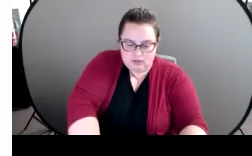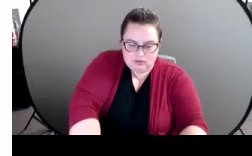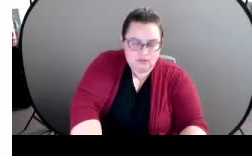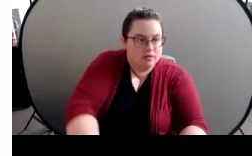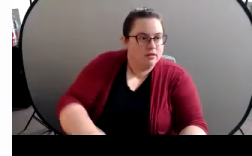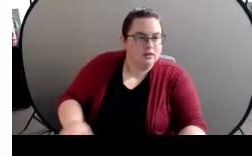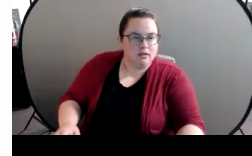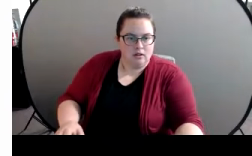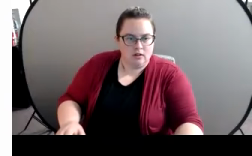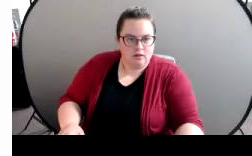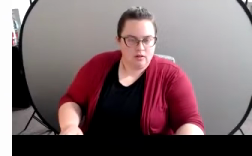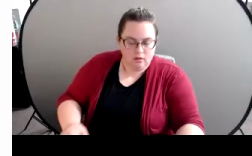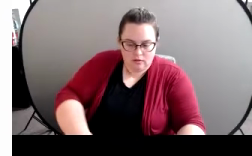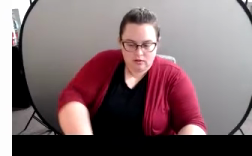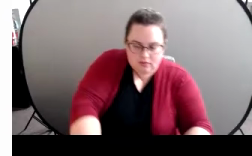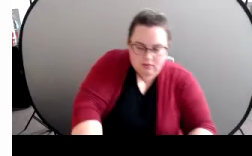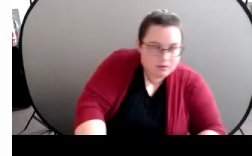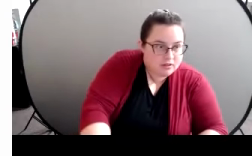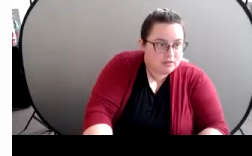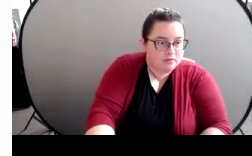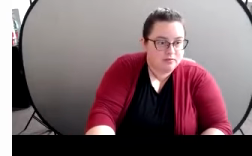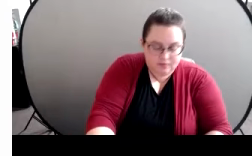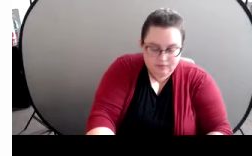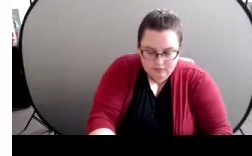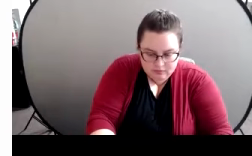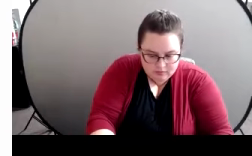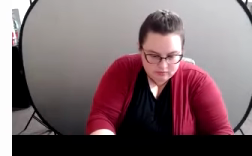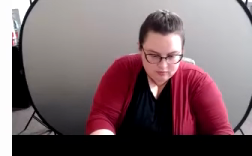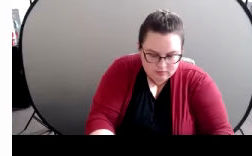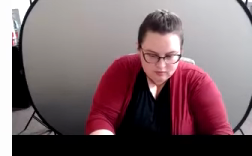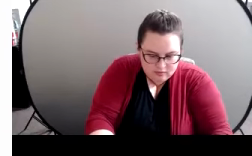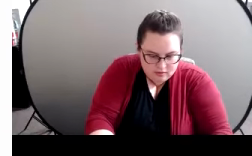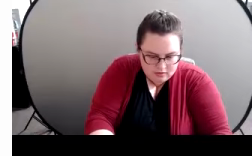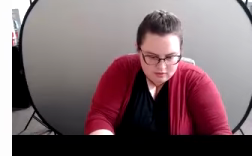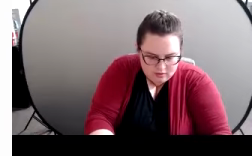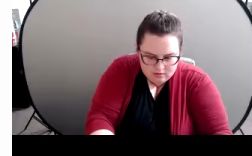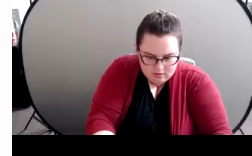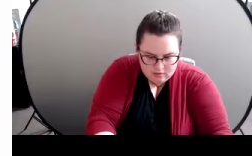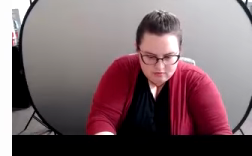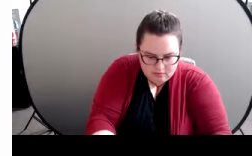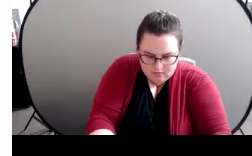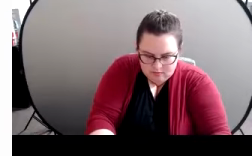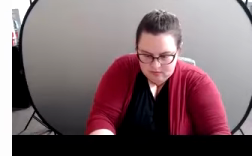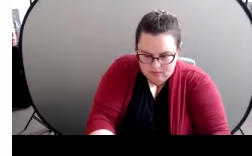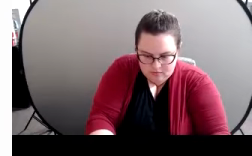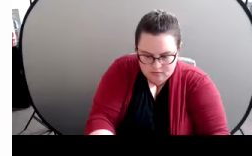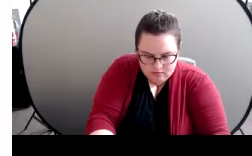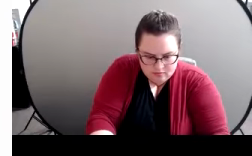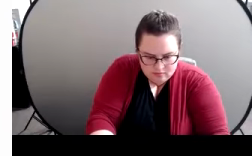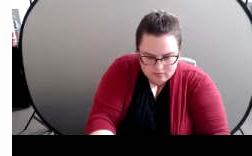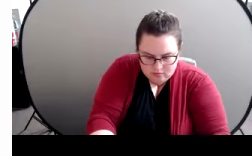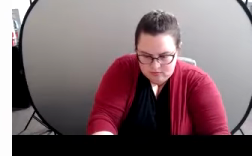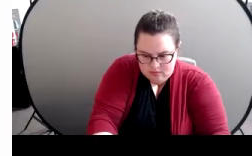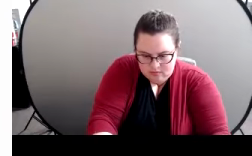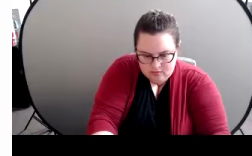or you're copying the content, most of the time, the license information is going to be already, you know, on there.